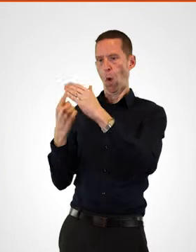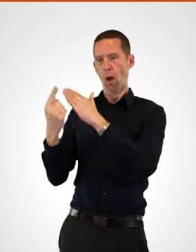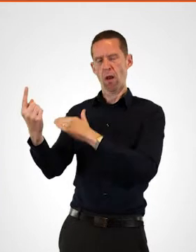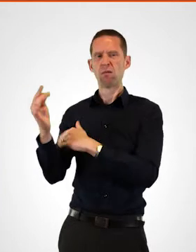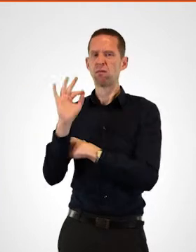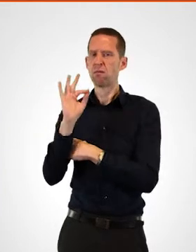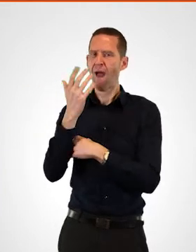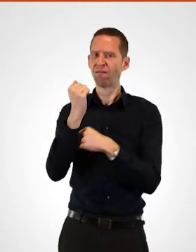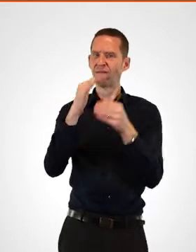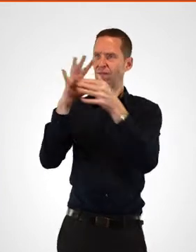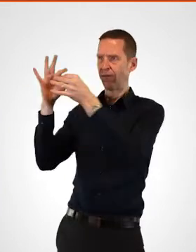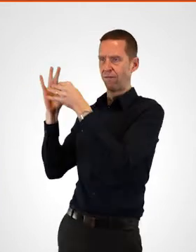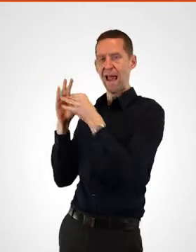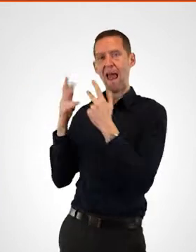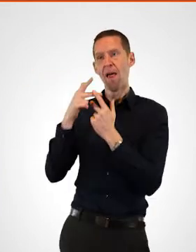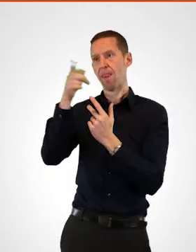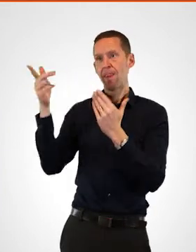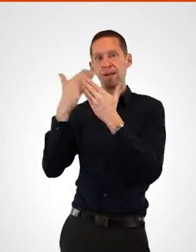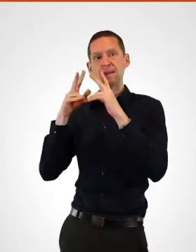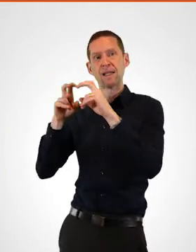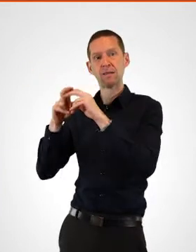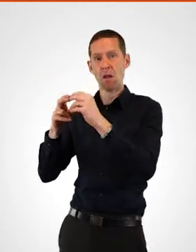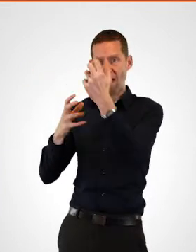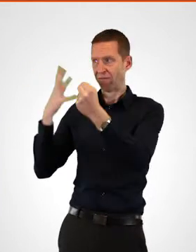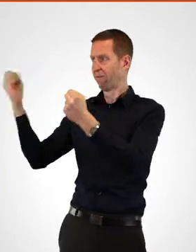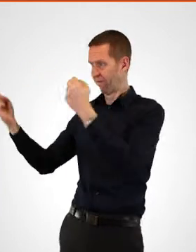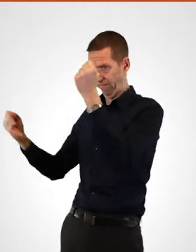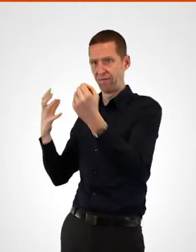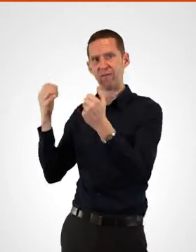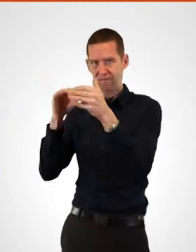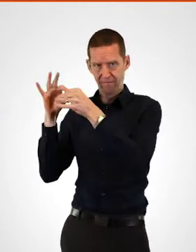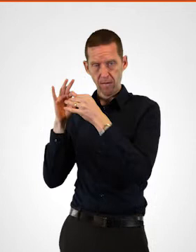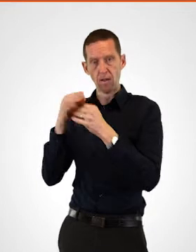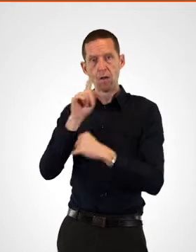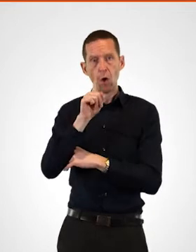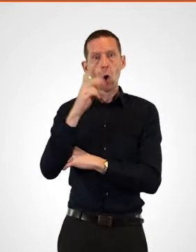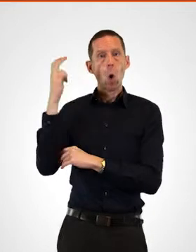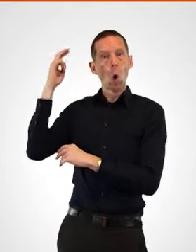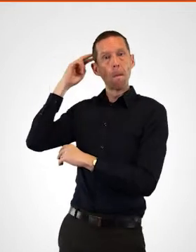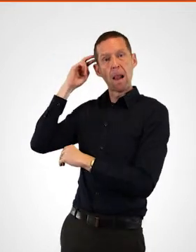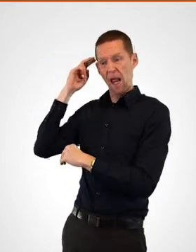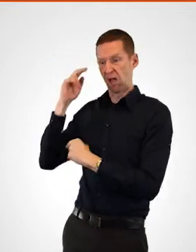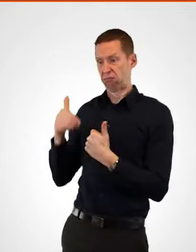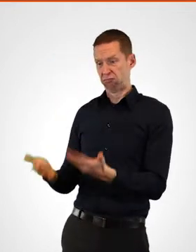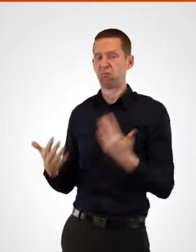because many other studies have found very similar things, that cochlear implants have really noticeable benefits